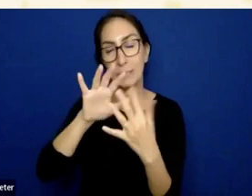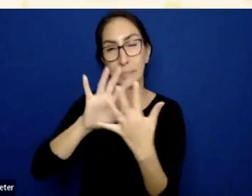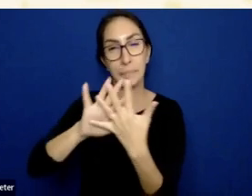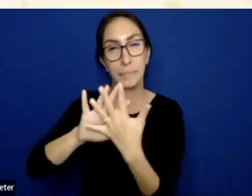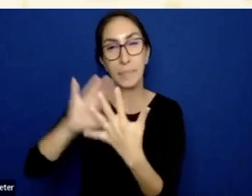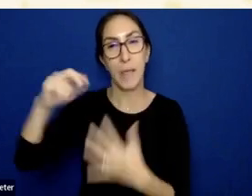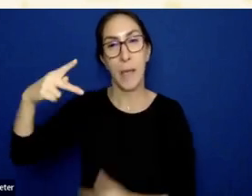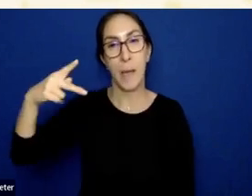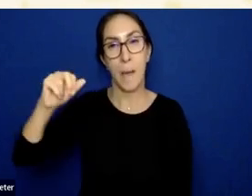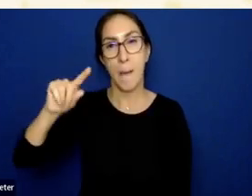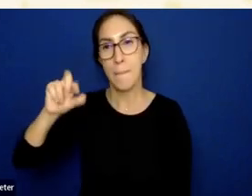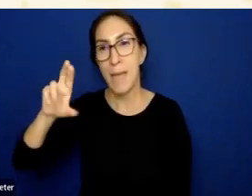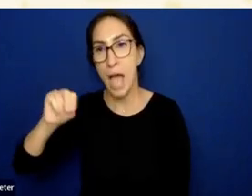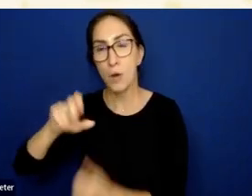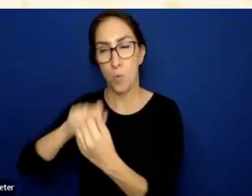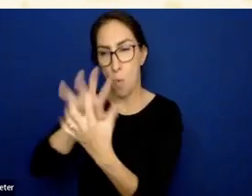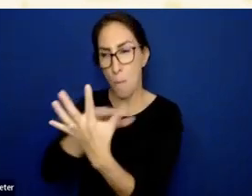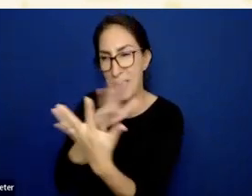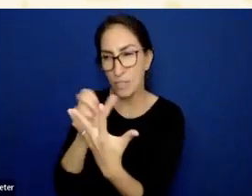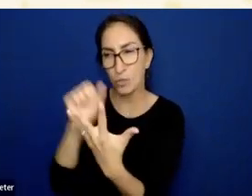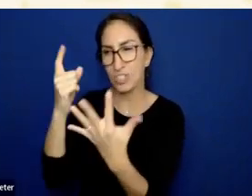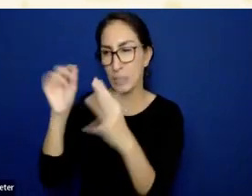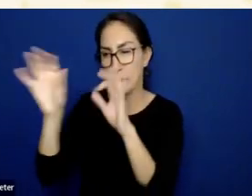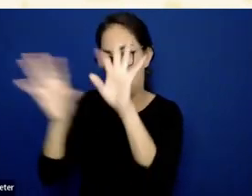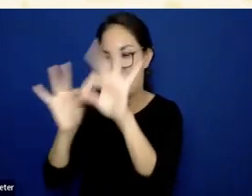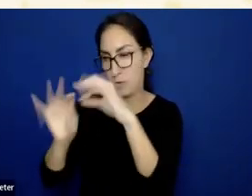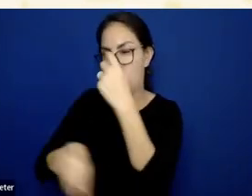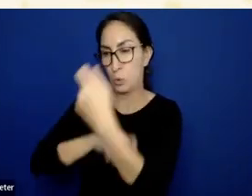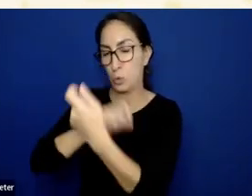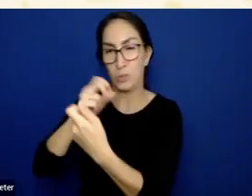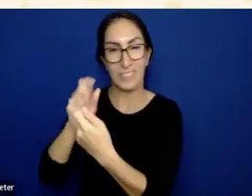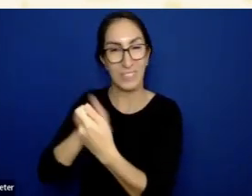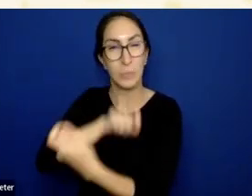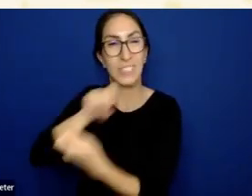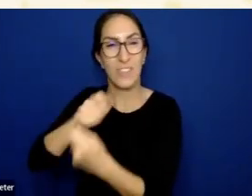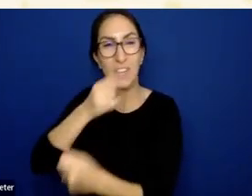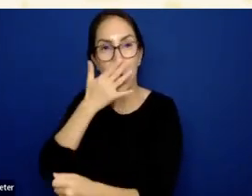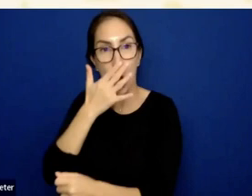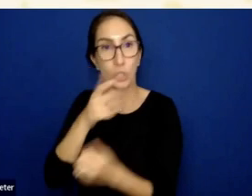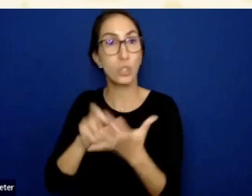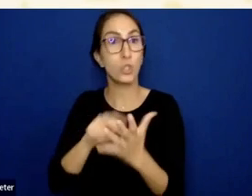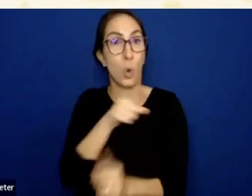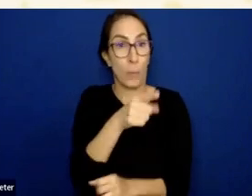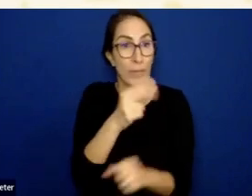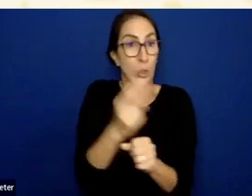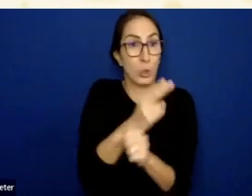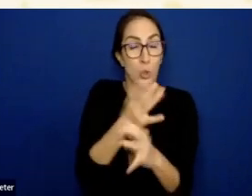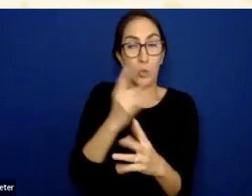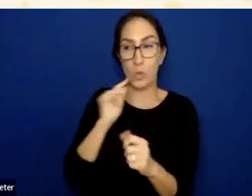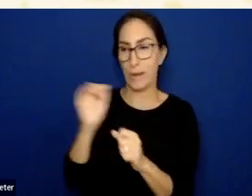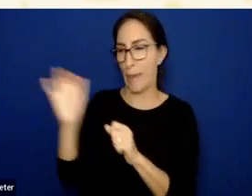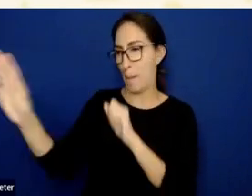or matrix using colors, so the user is able to customize everything as they want.